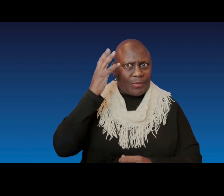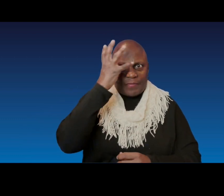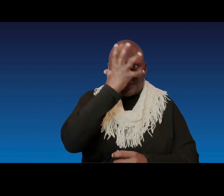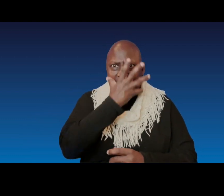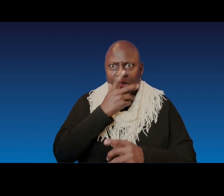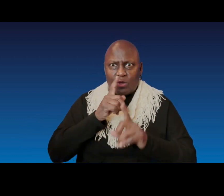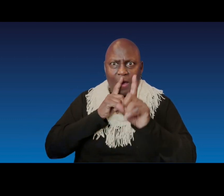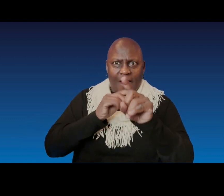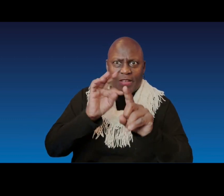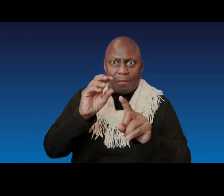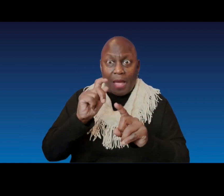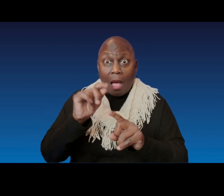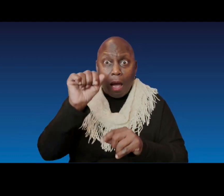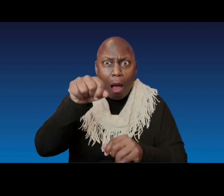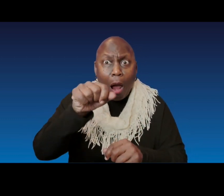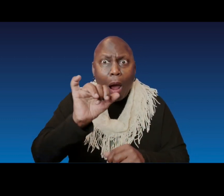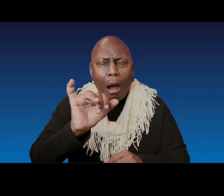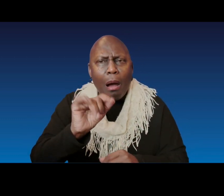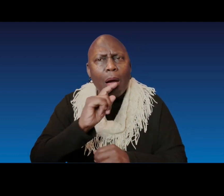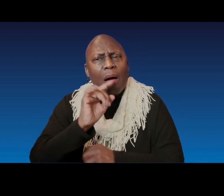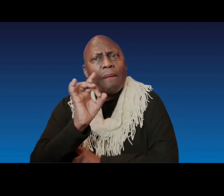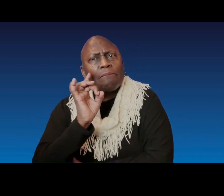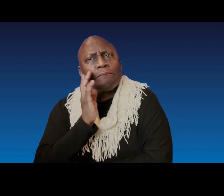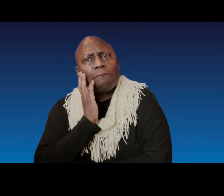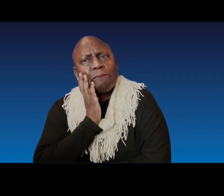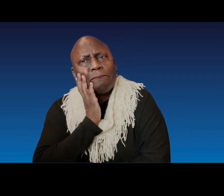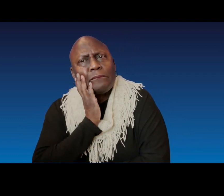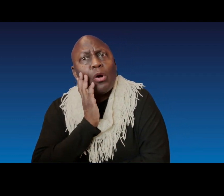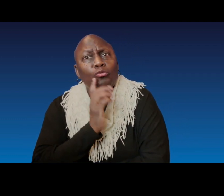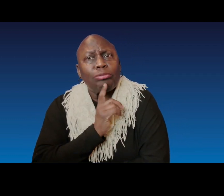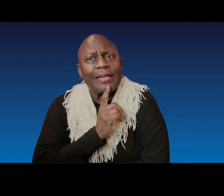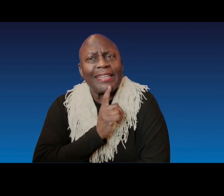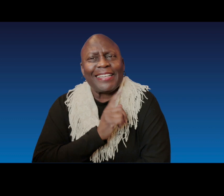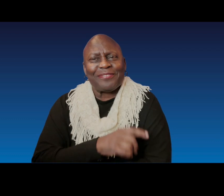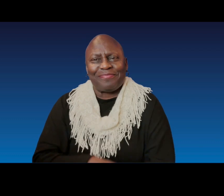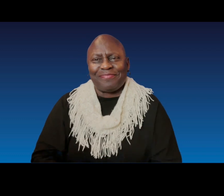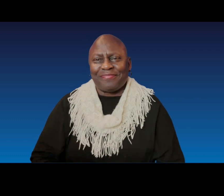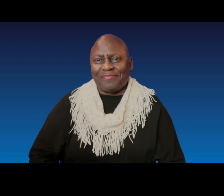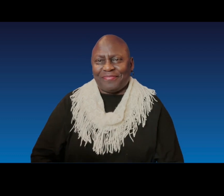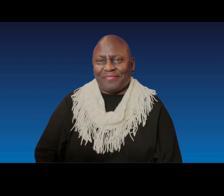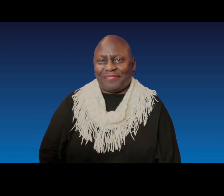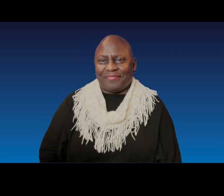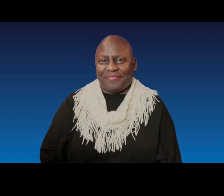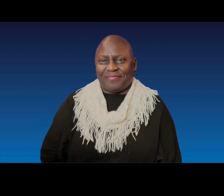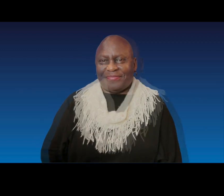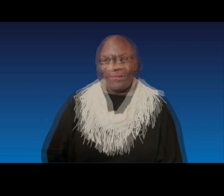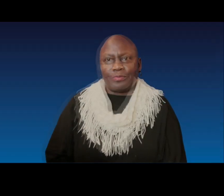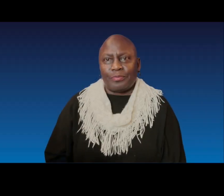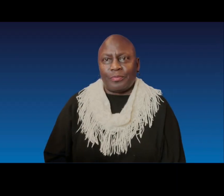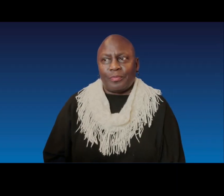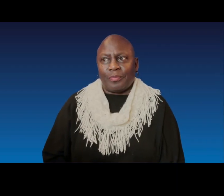You have to have that back and forth conversation, so it's important to have that intuitive feedback.